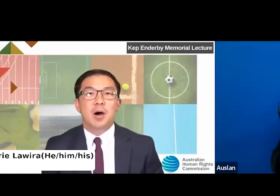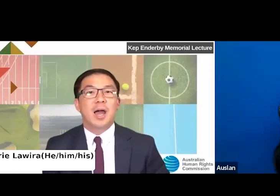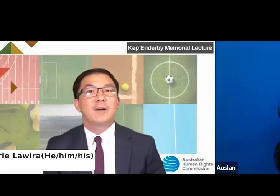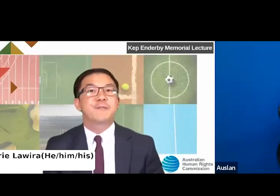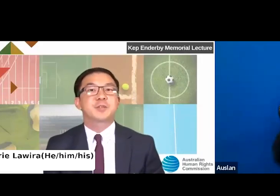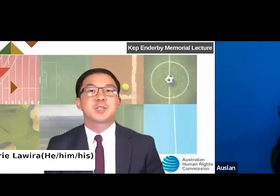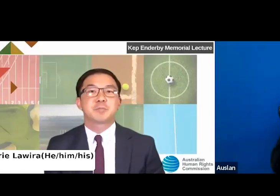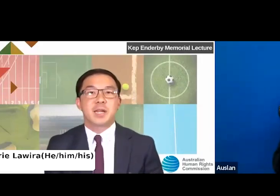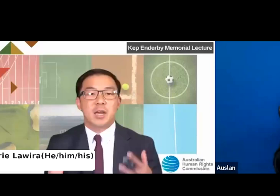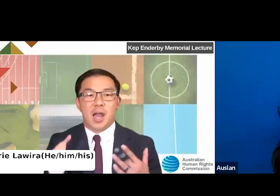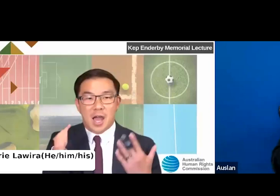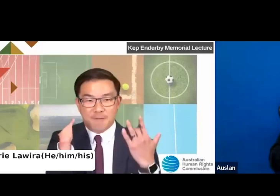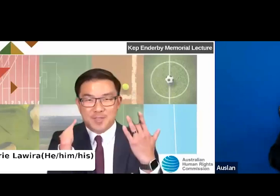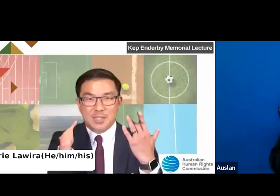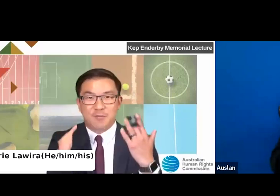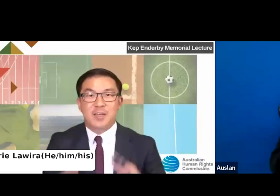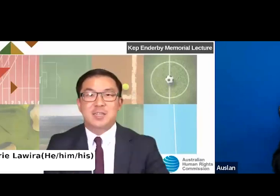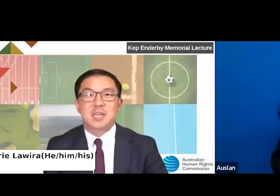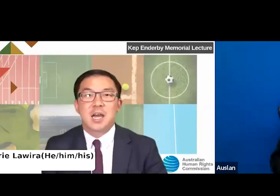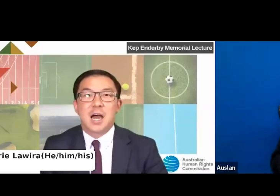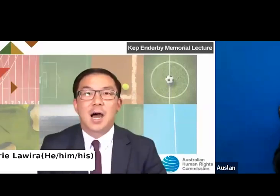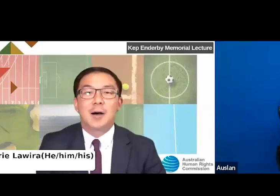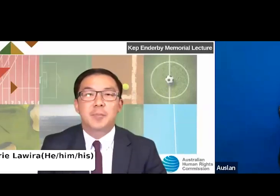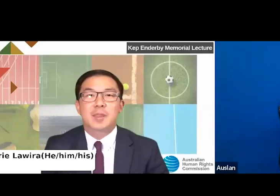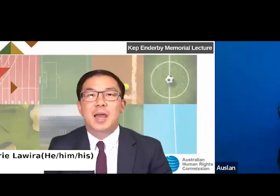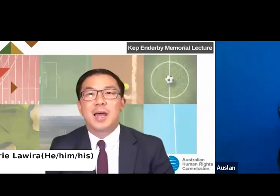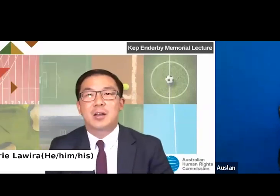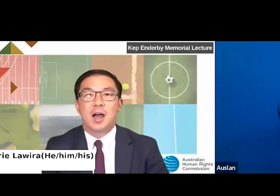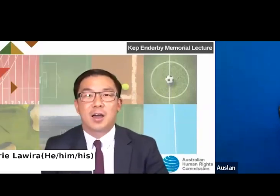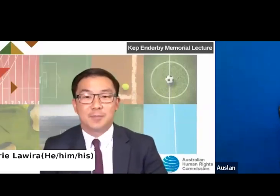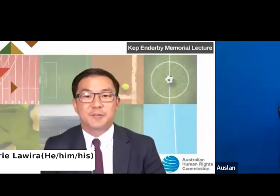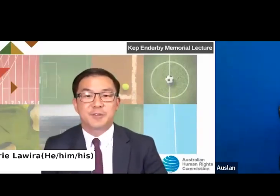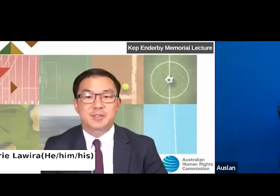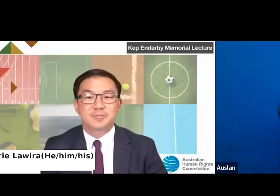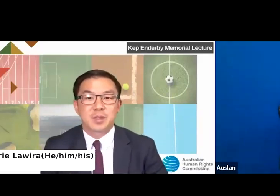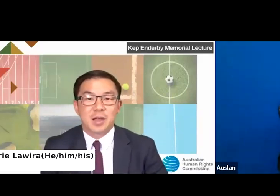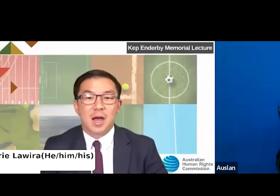I have a physical disability. I have six fingers and I have a limb difference.